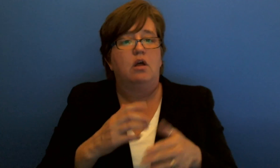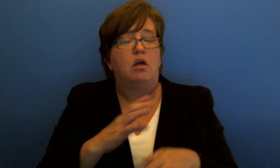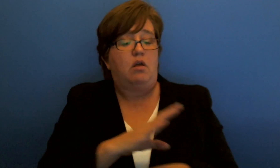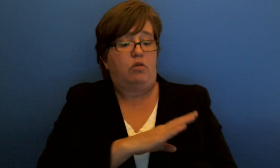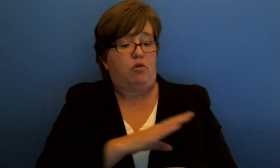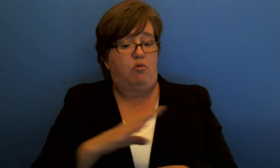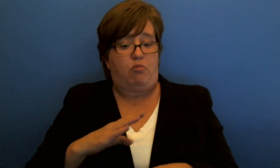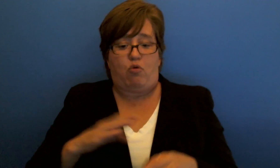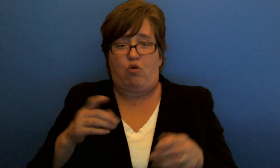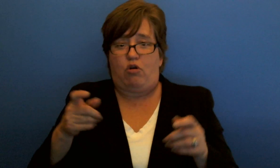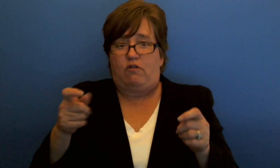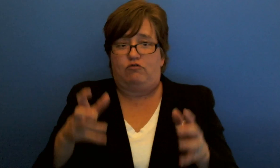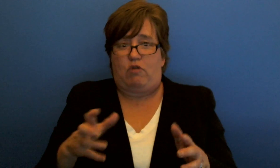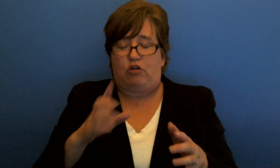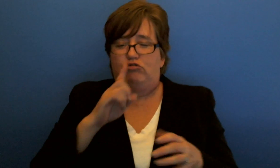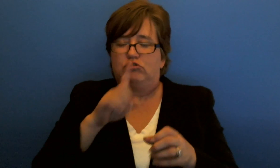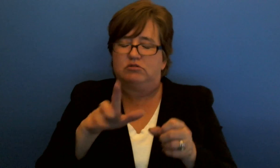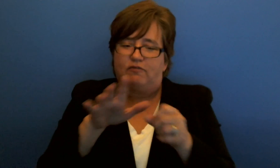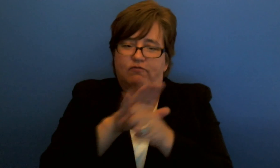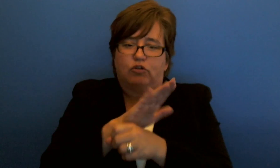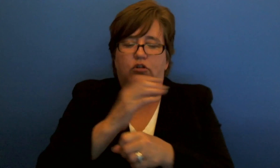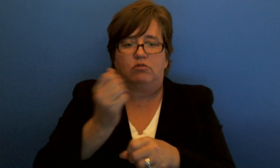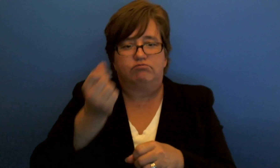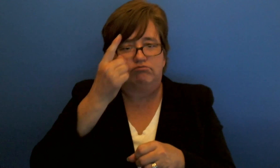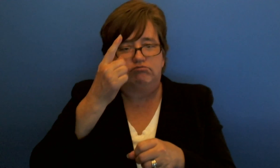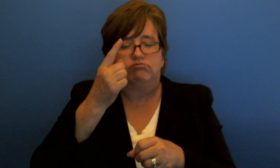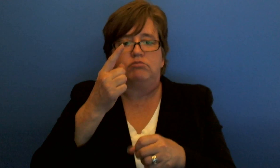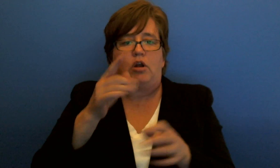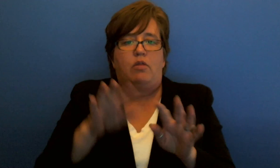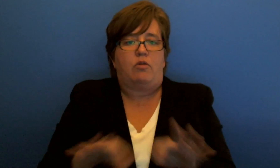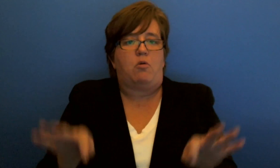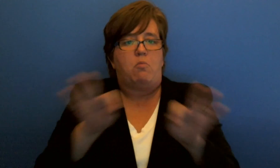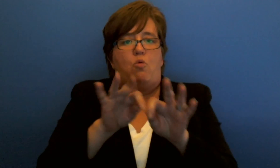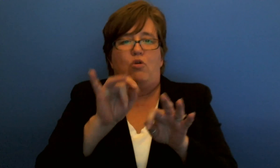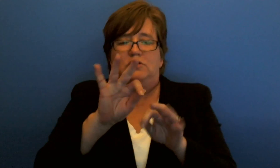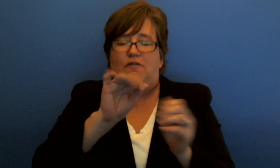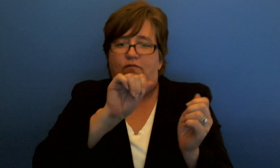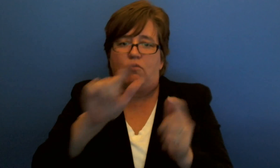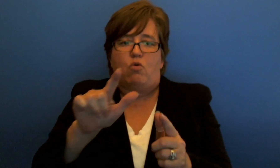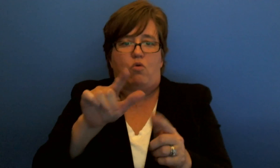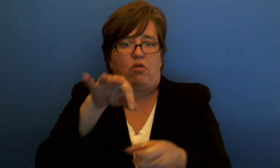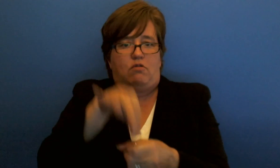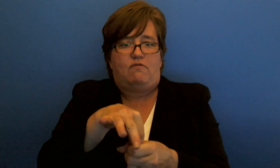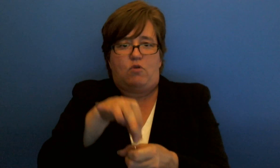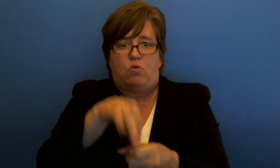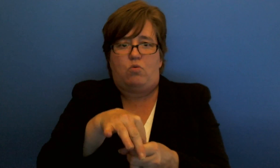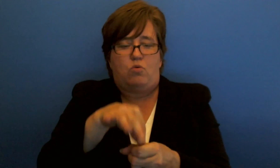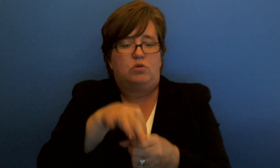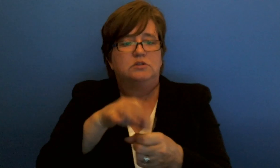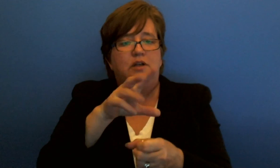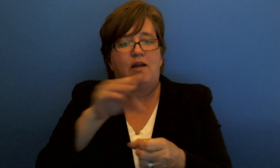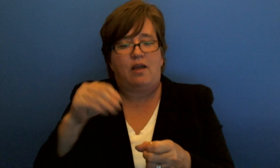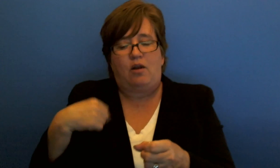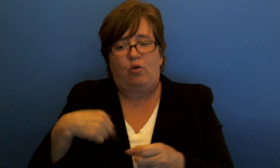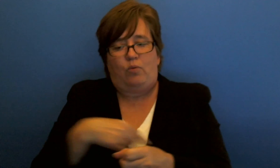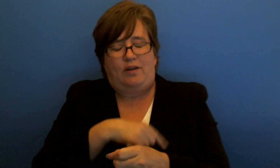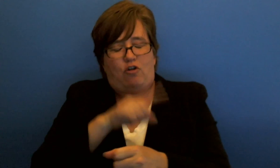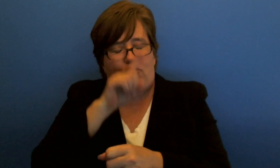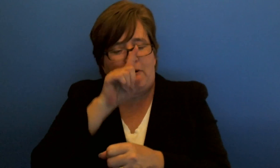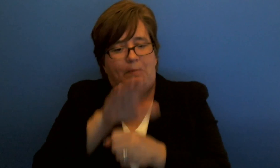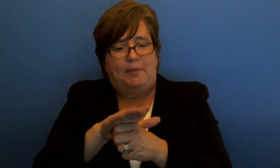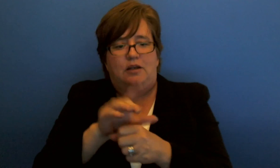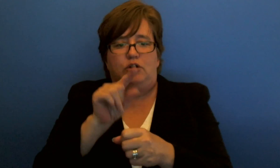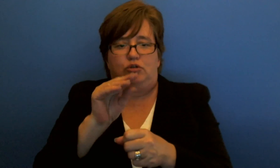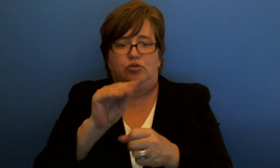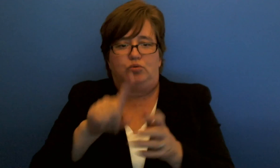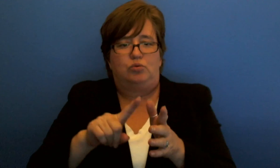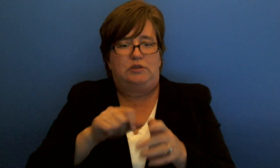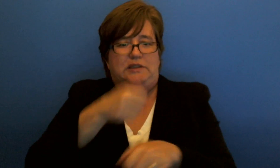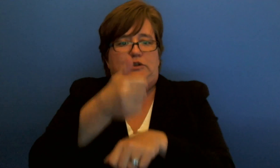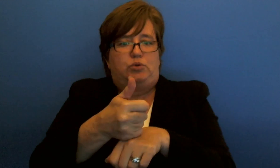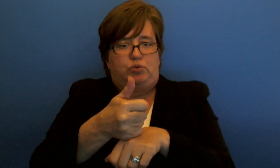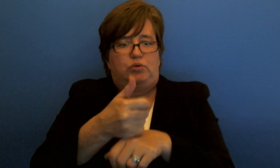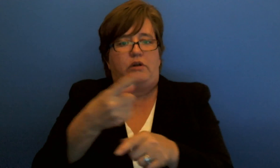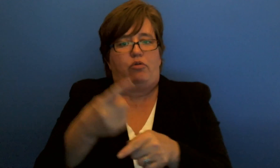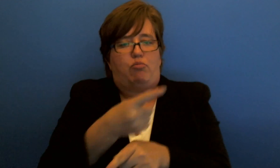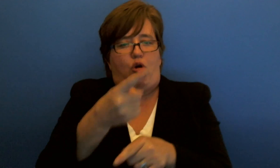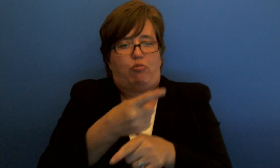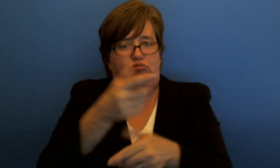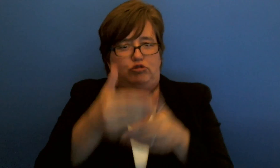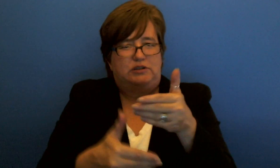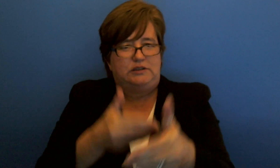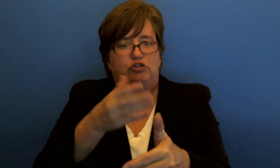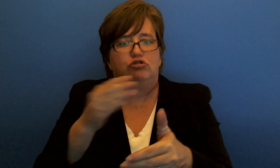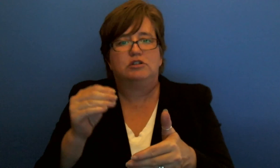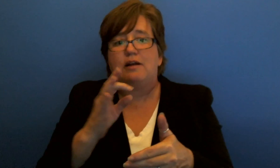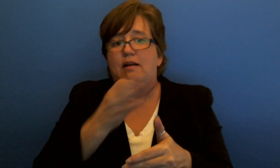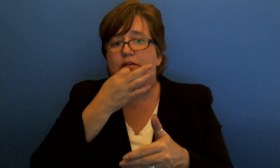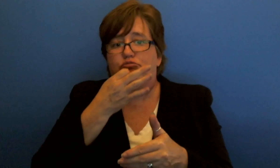The Board fully understands the importance of any vote and we are committed to instituting the proper procedures and expertise